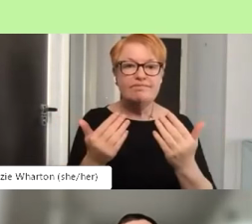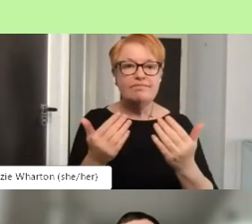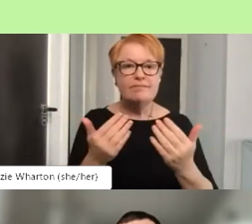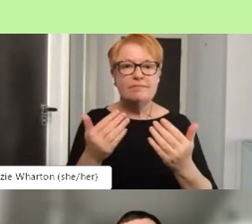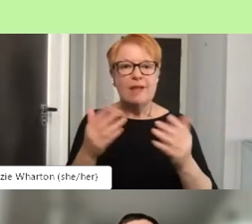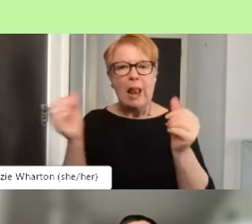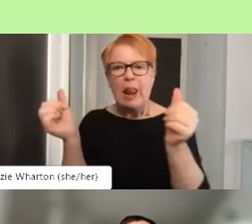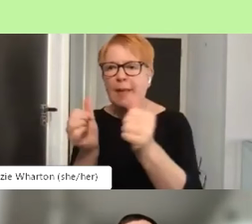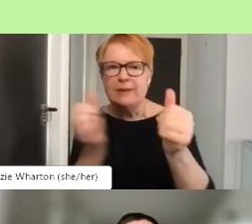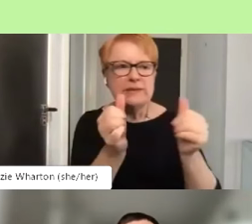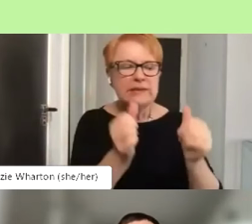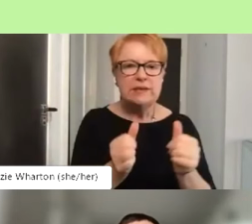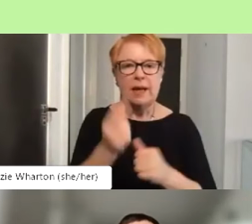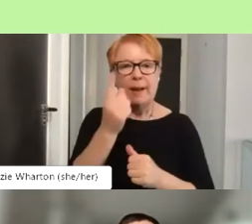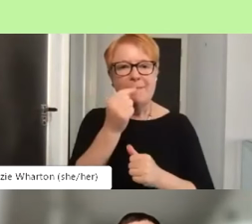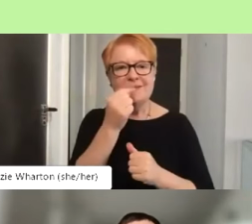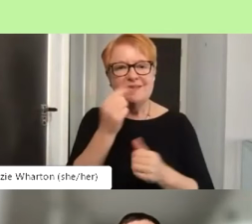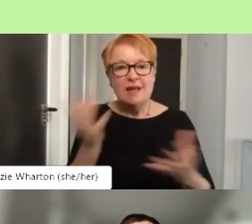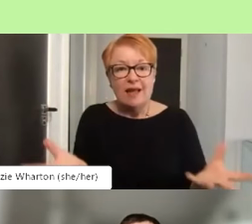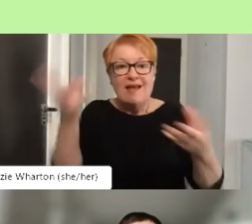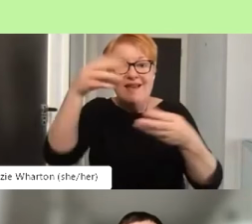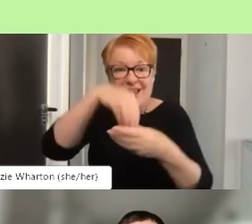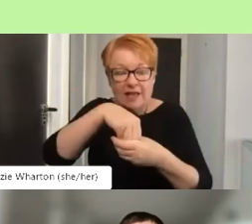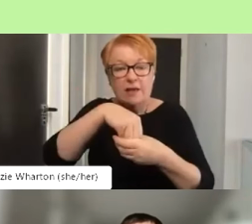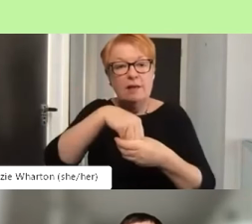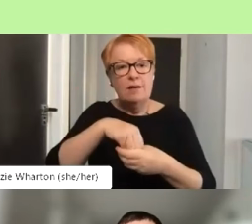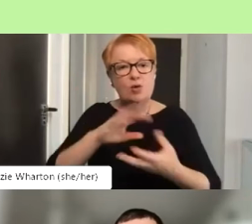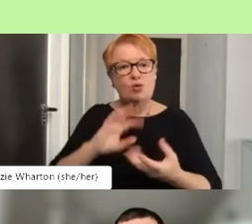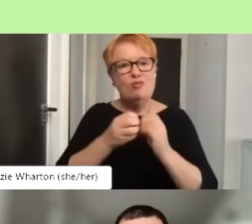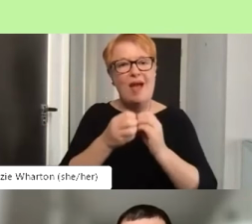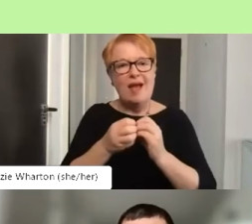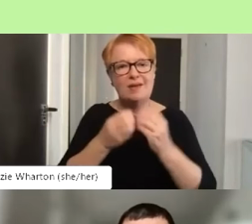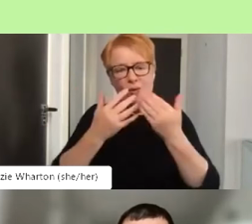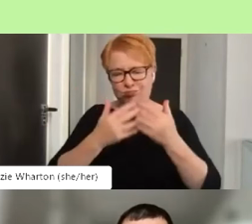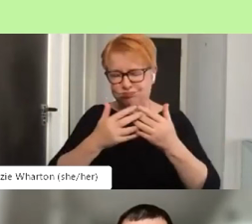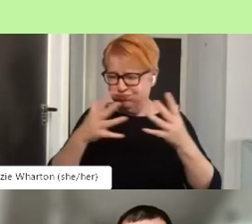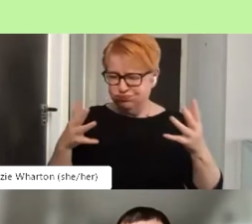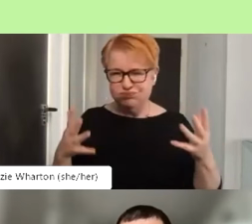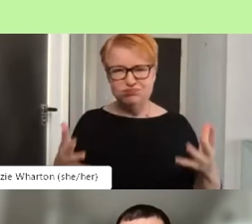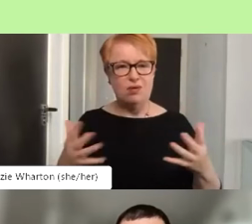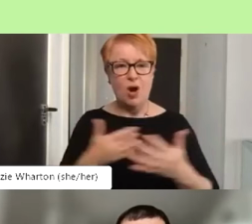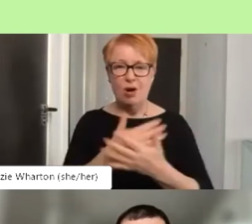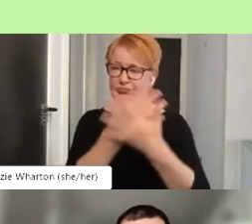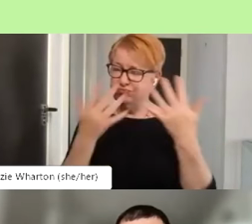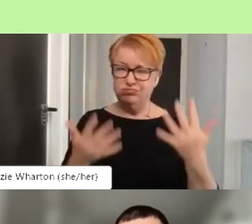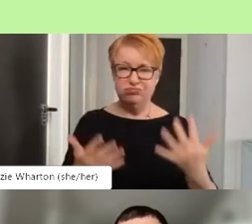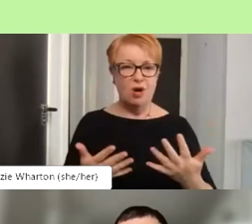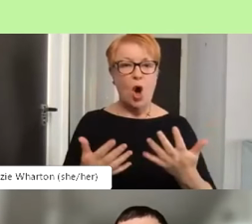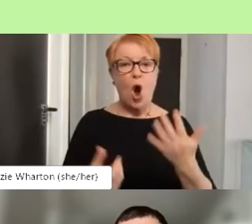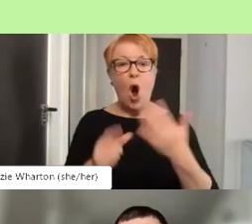to create unlimited options of you know, that for a parasitic organisation and platform